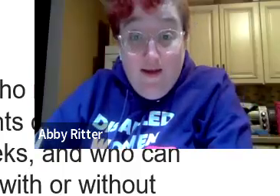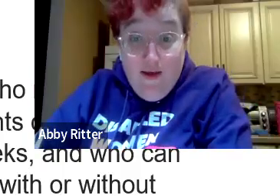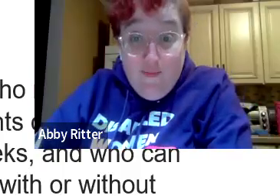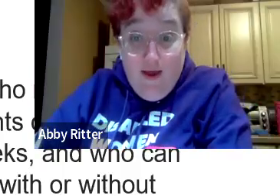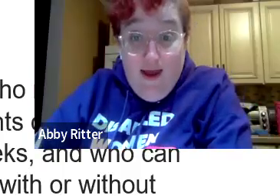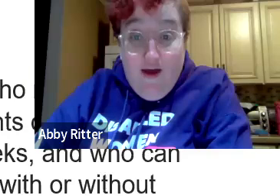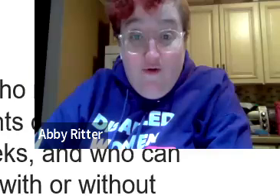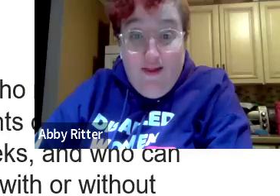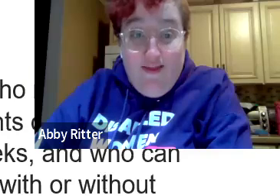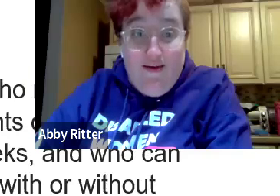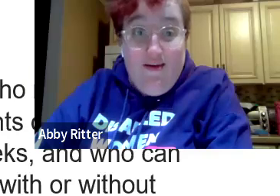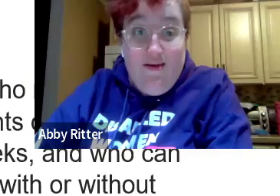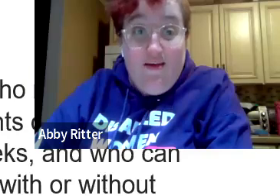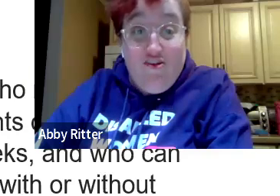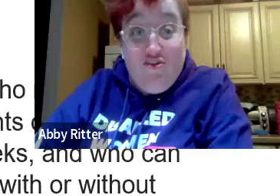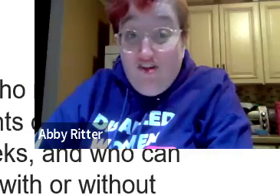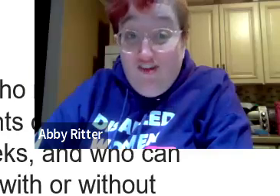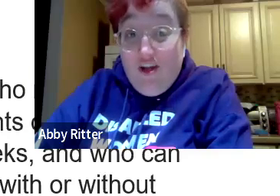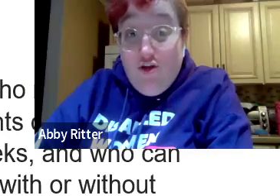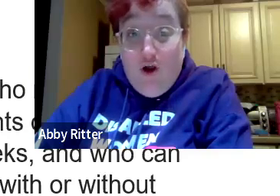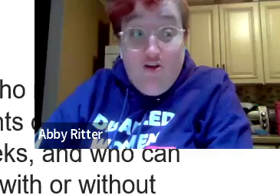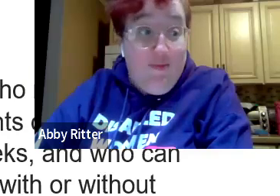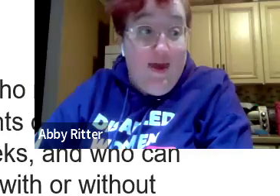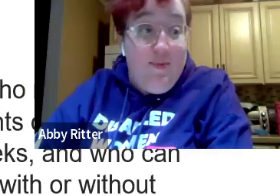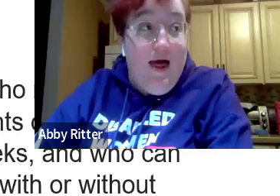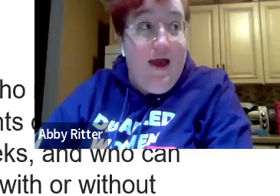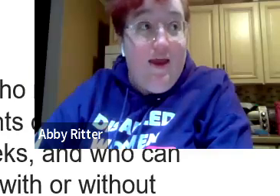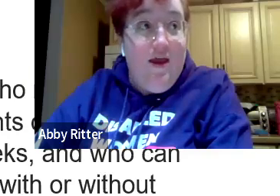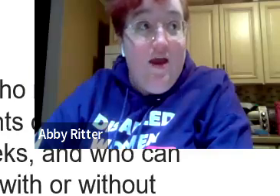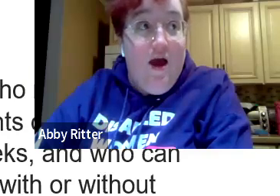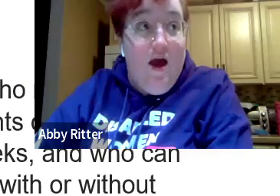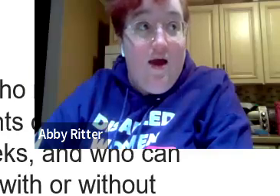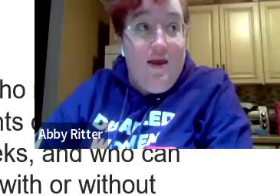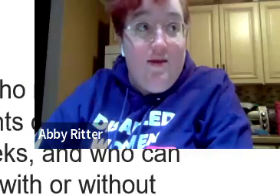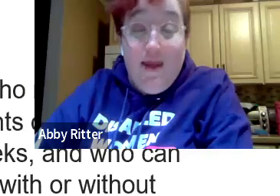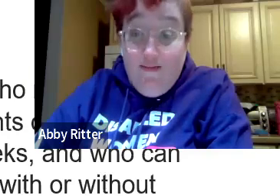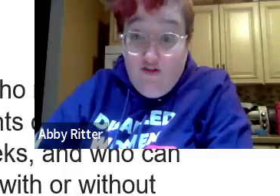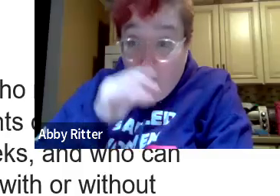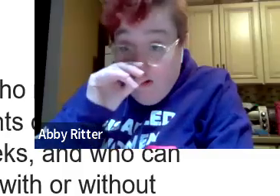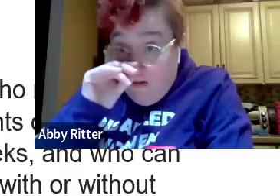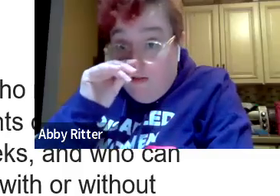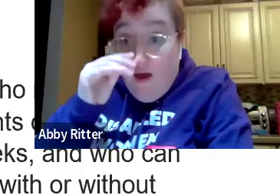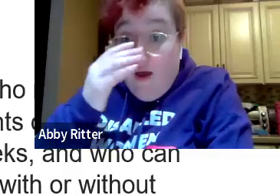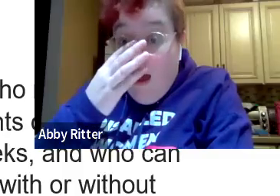and individually look each time Abby, I see you. What's up? I went to provide a brief example that's not disability